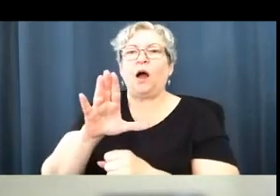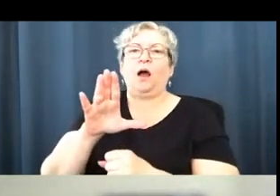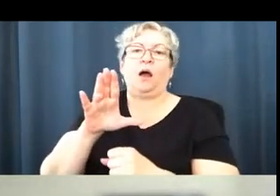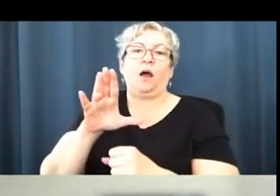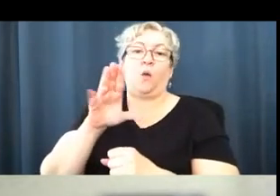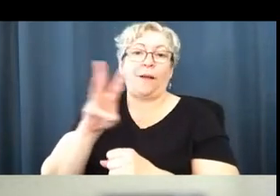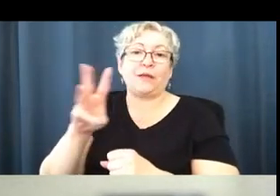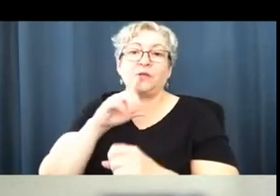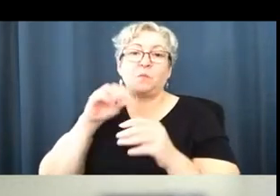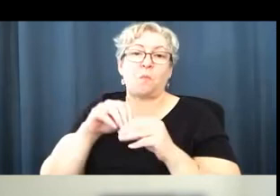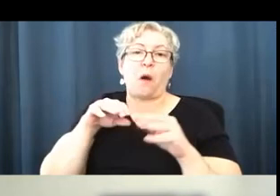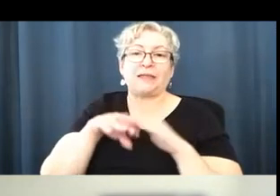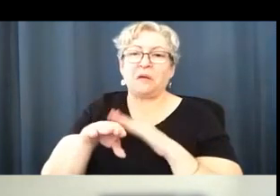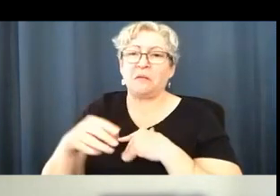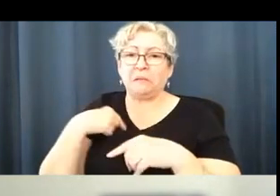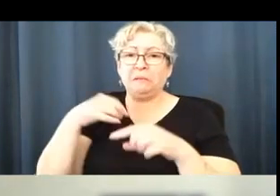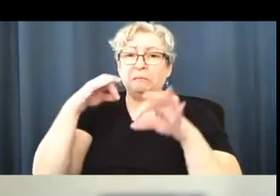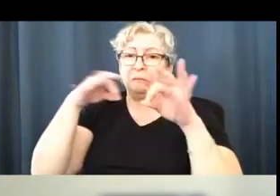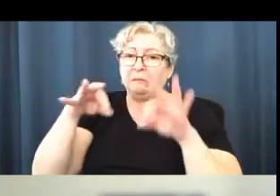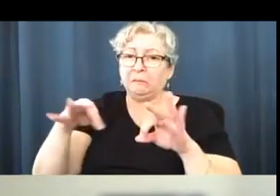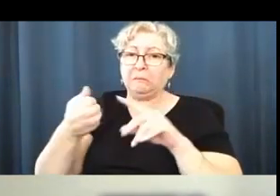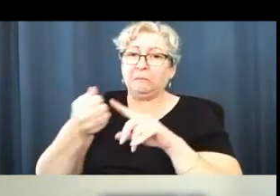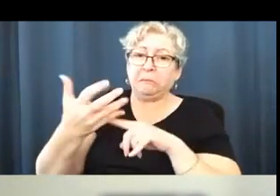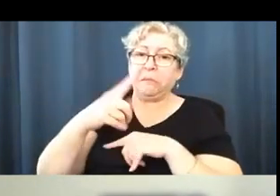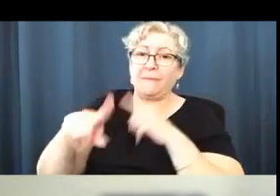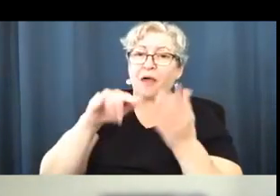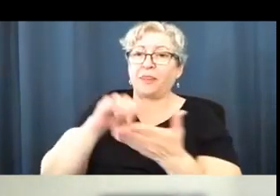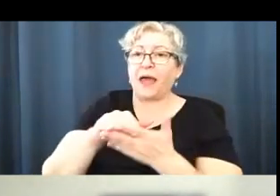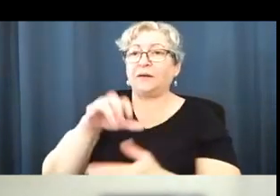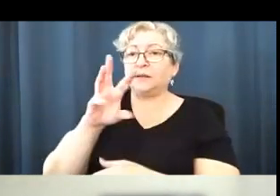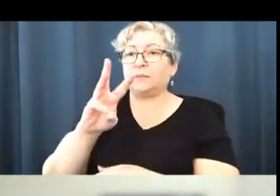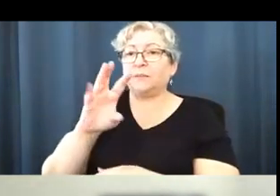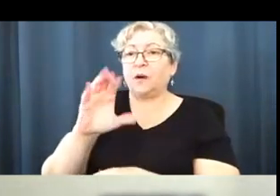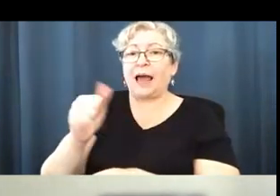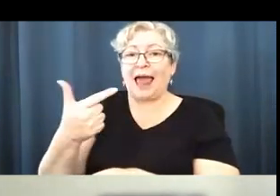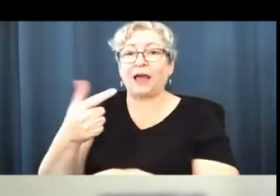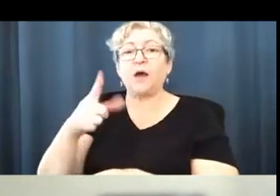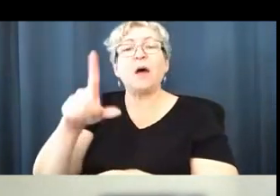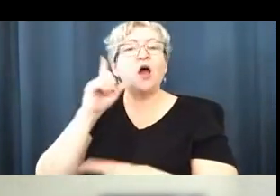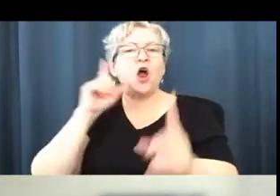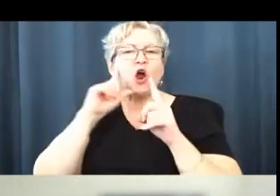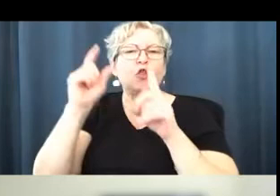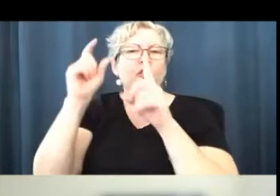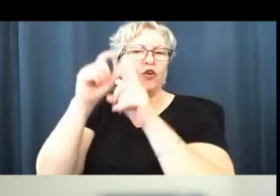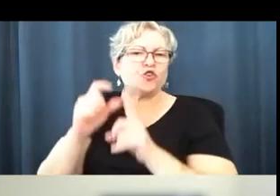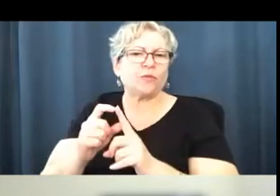We're not gonna go into great detail about WCAG, but these are some of the buzzwords that probably get thrown around you, may have heard about them,